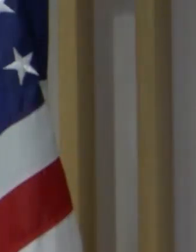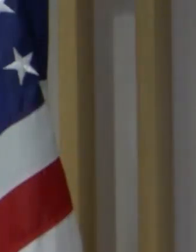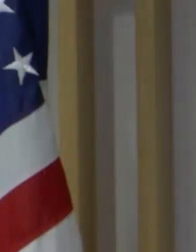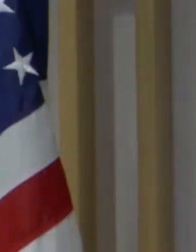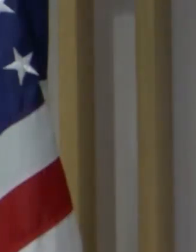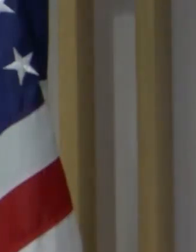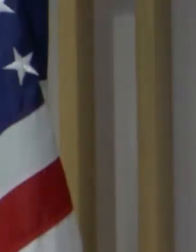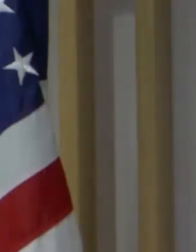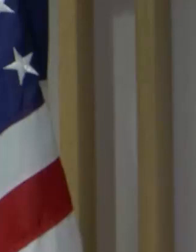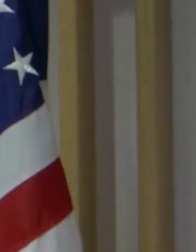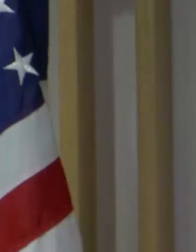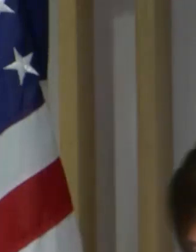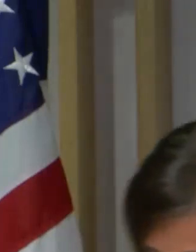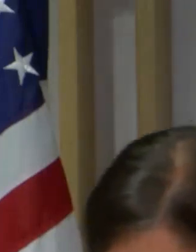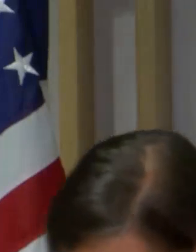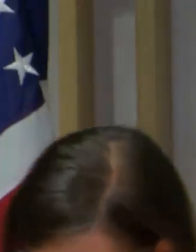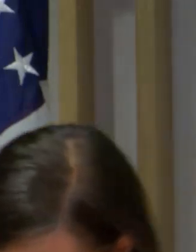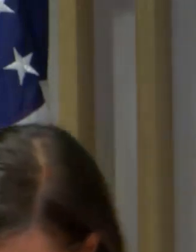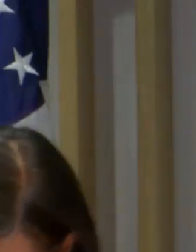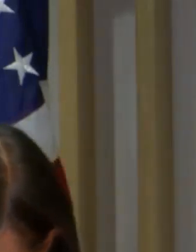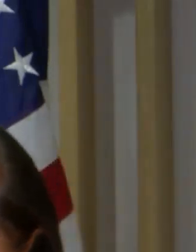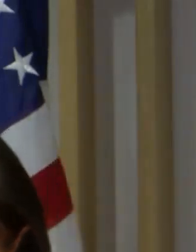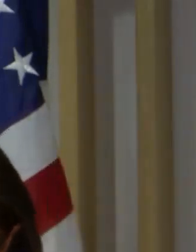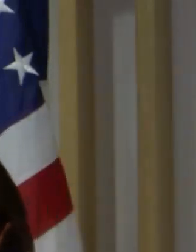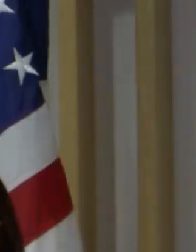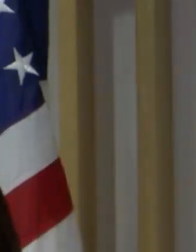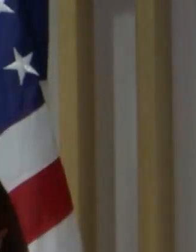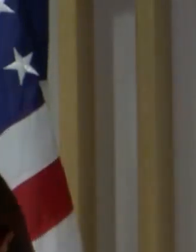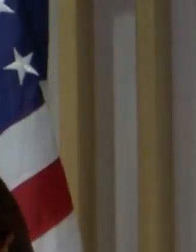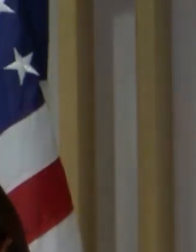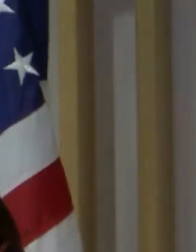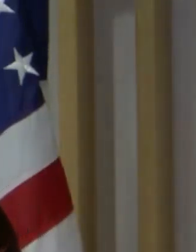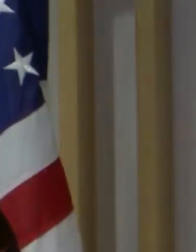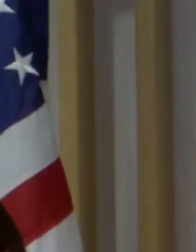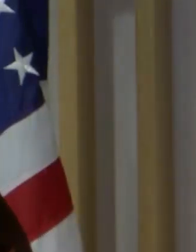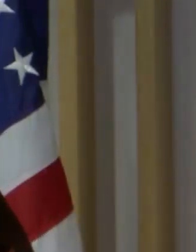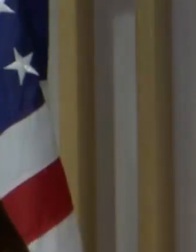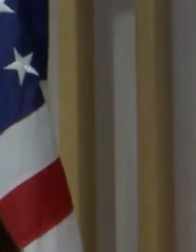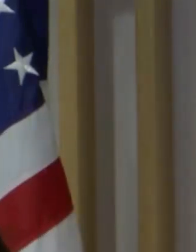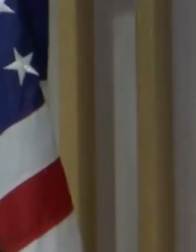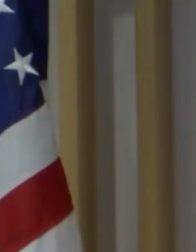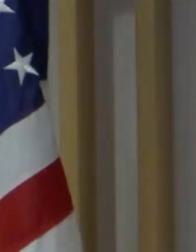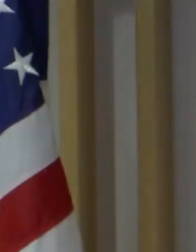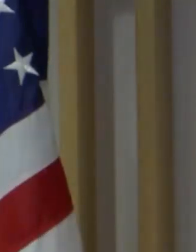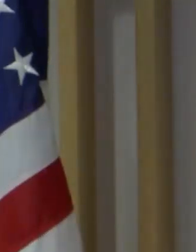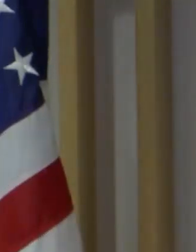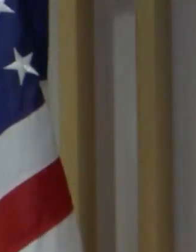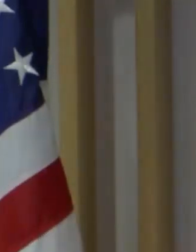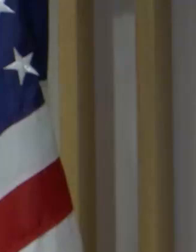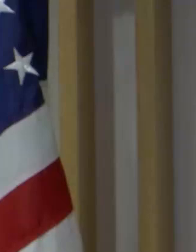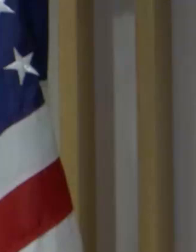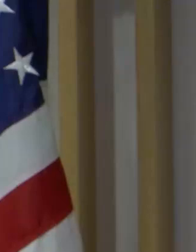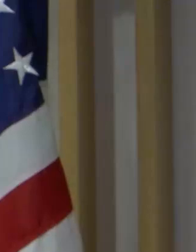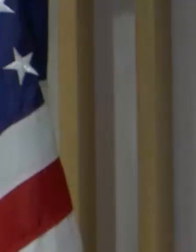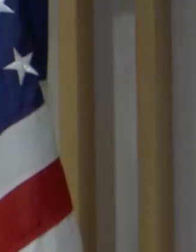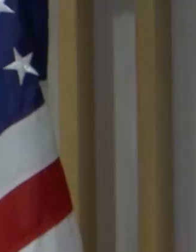THAT IS CLEARLY DIFFERENT FROM THE OET REVIEW RIGHT NOW, INVOLVING DBS OPERATORS. THESE ARE TWO DIFFERENT BANDS,